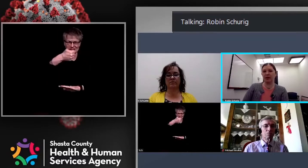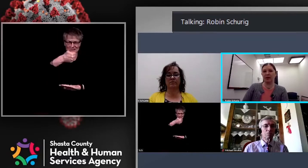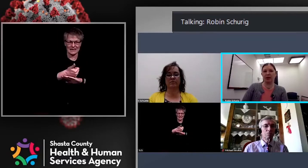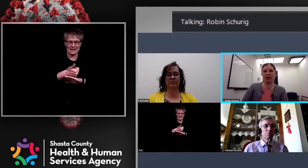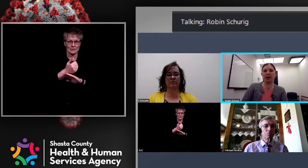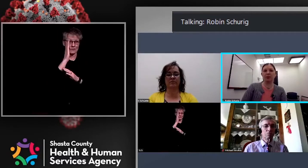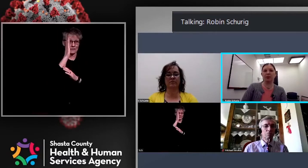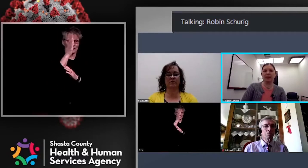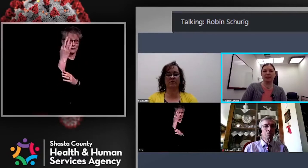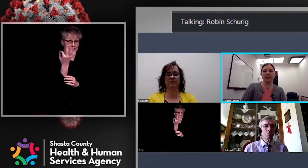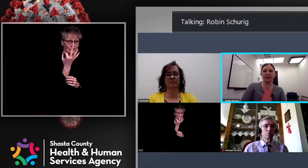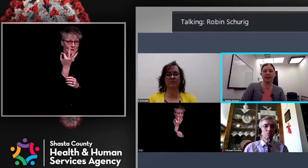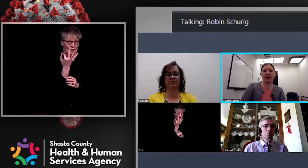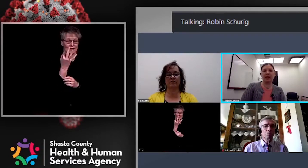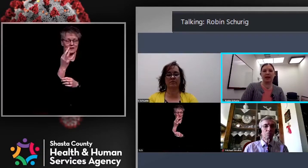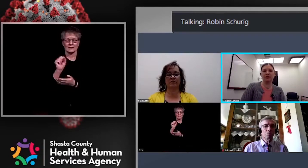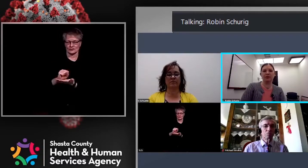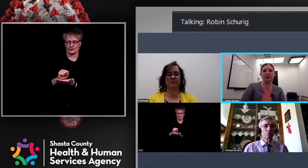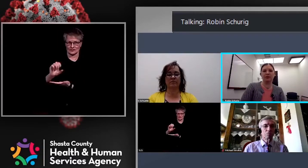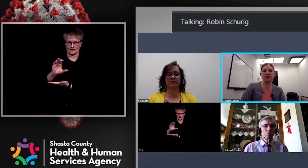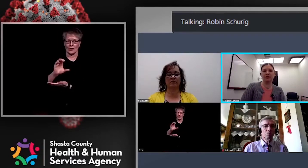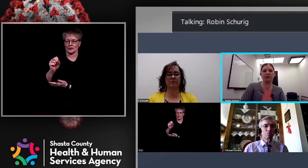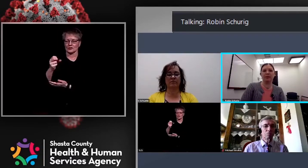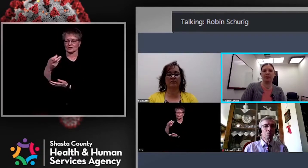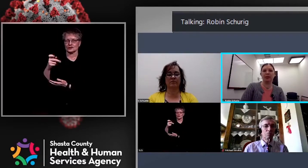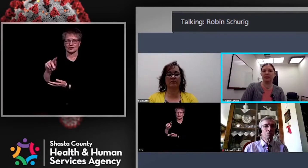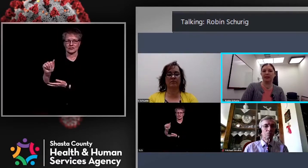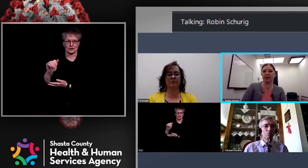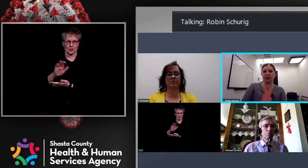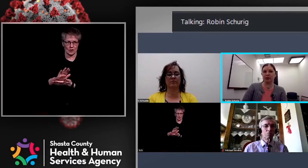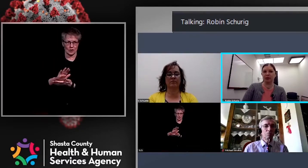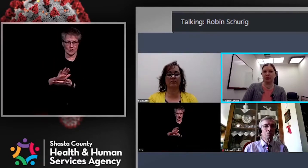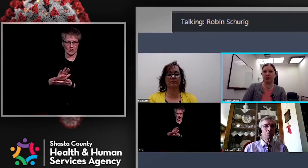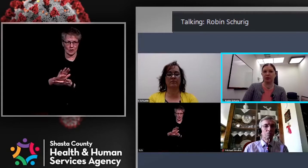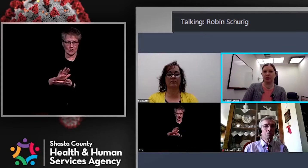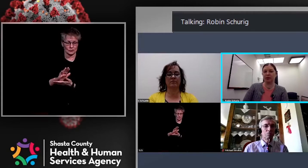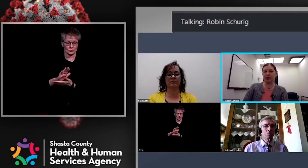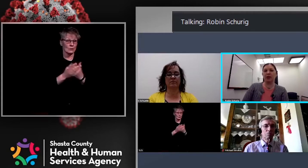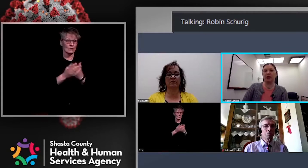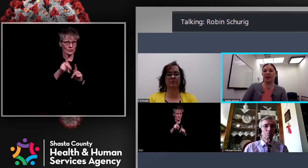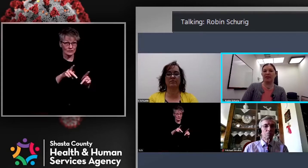dose at the college on March 26th and for people interested in getting their first dose.